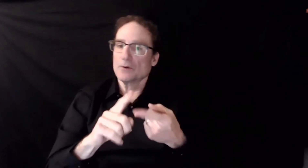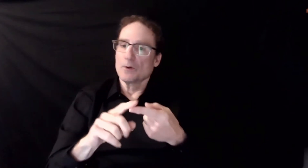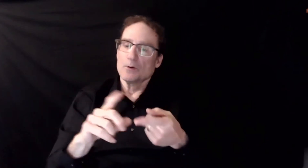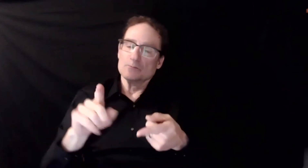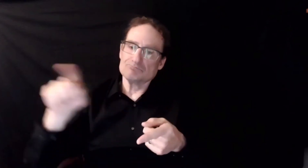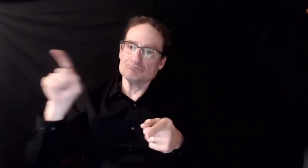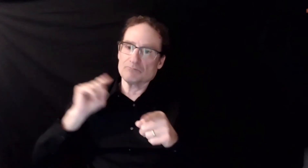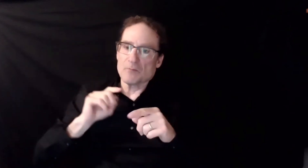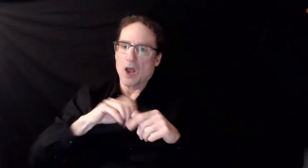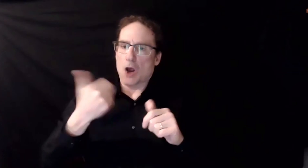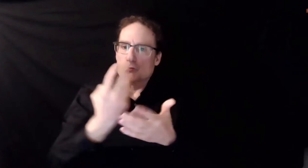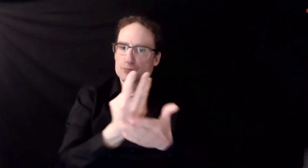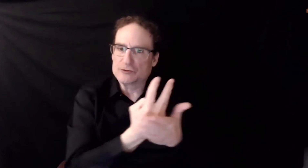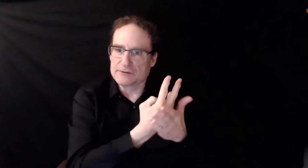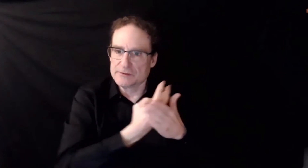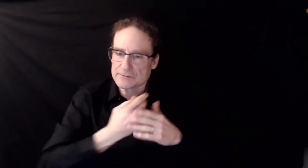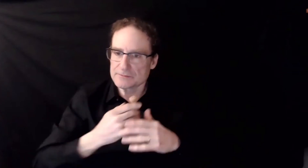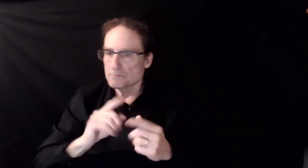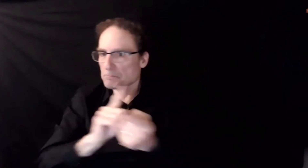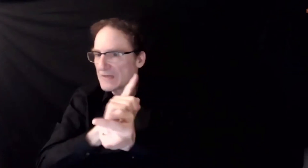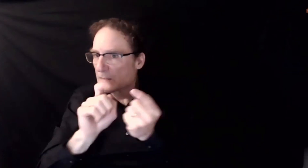And that was again, throughout the state